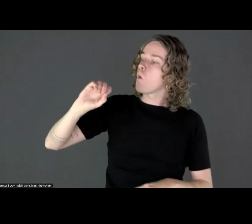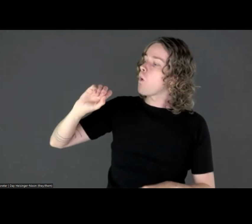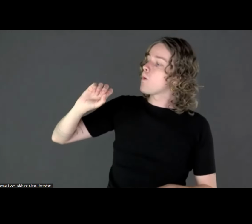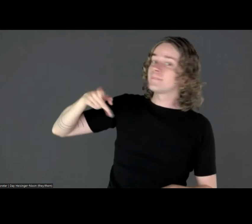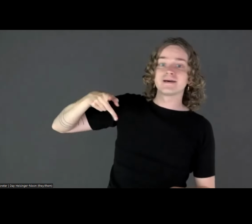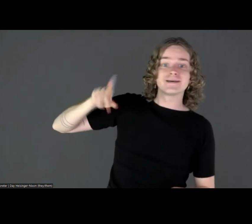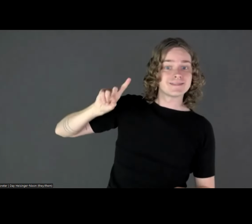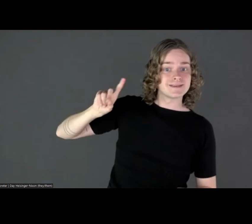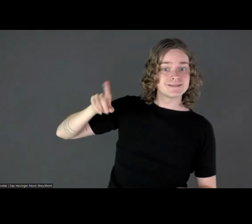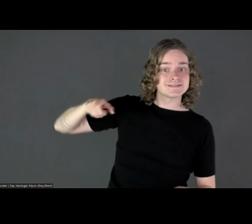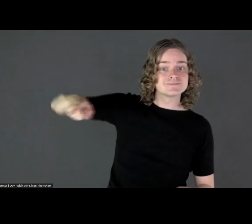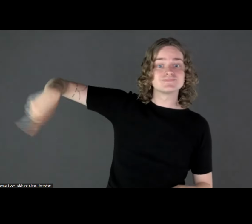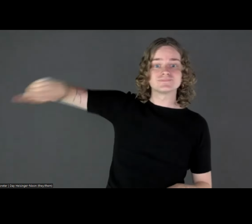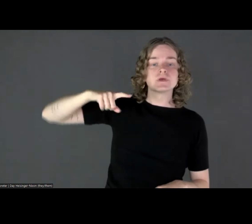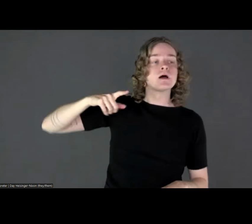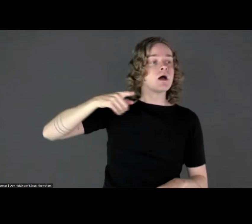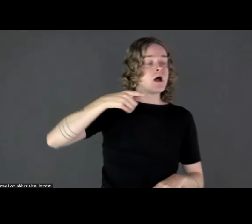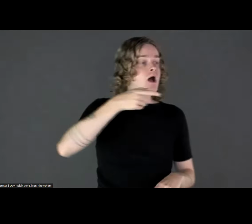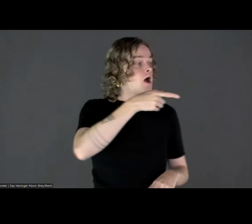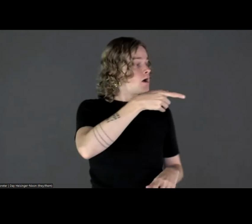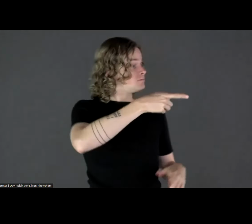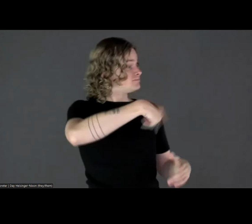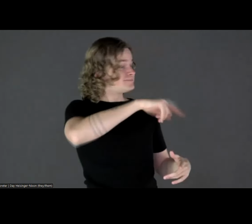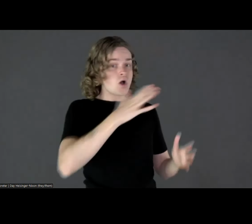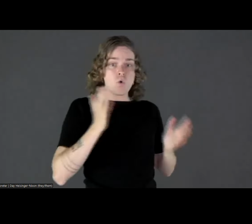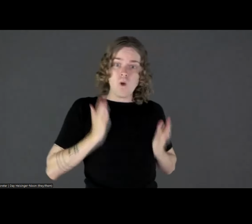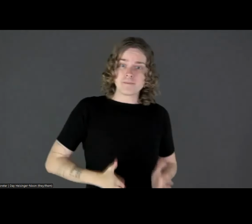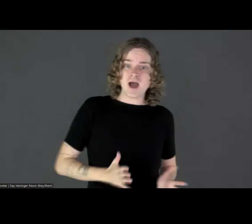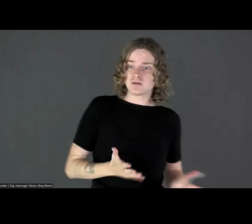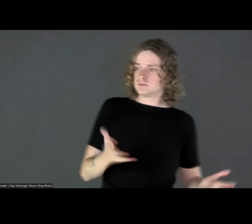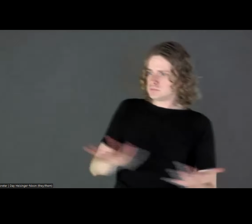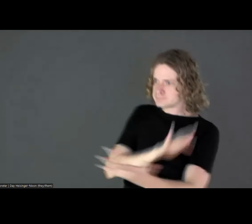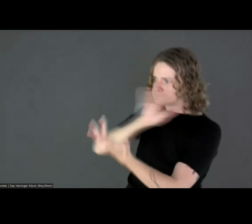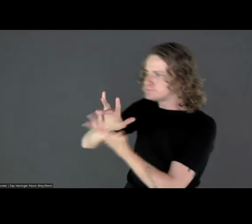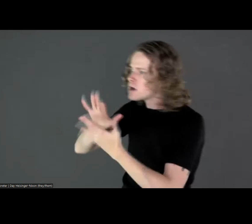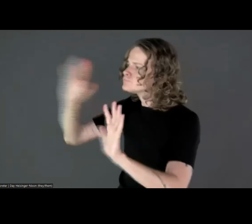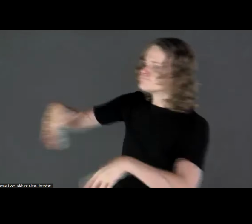they are supposed to provide key information and context and not